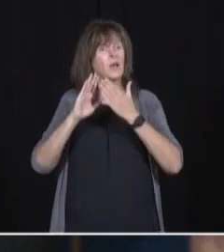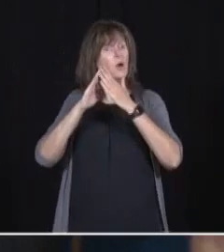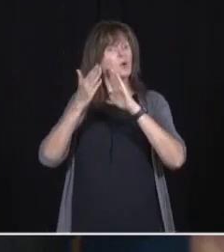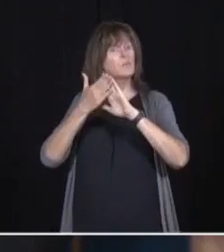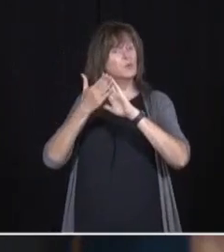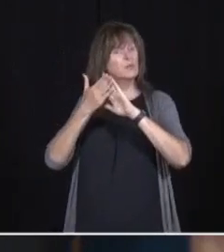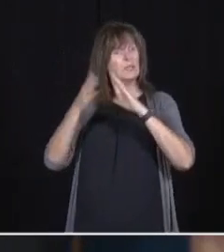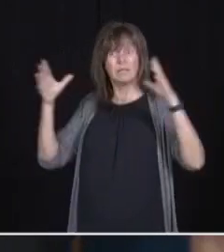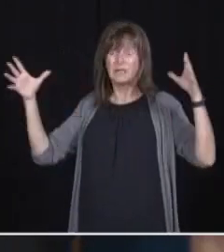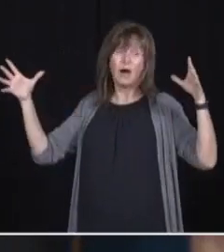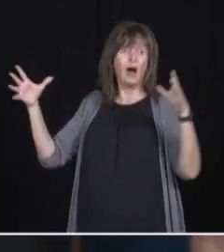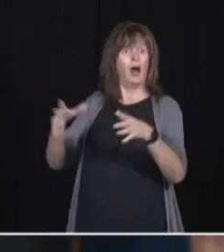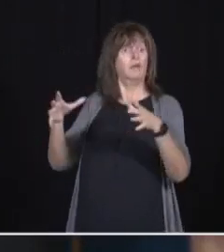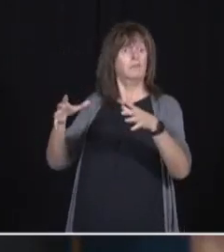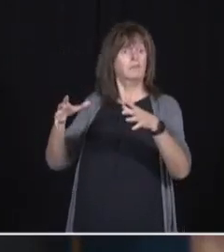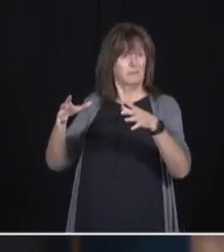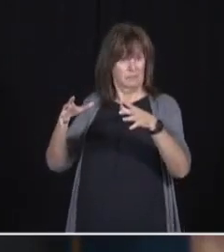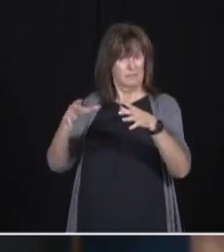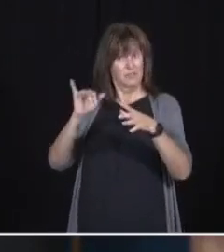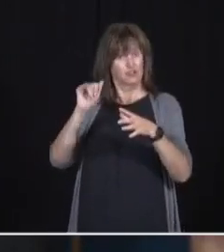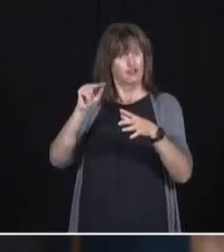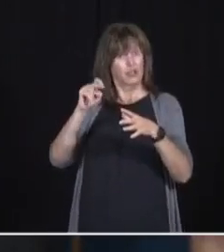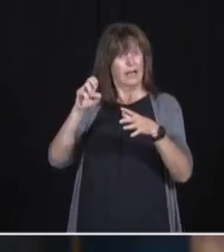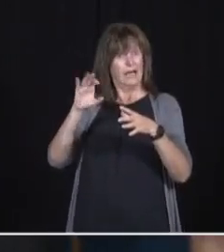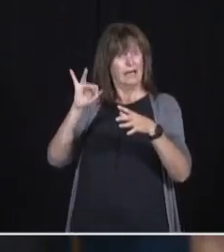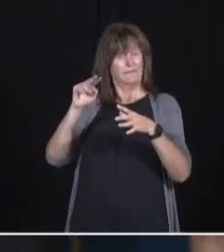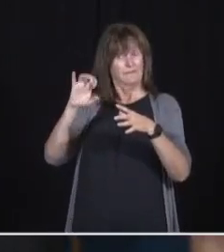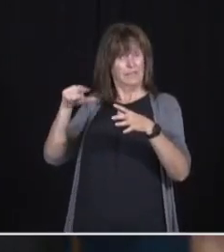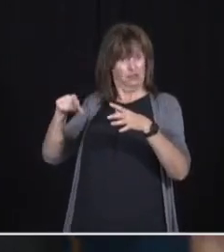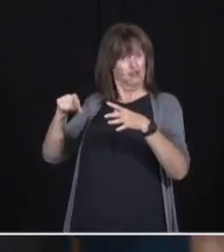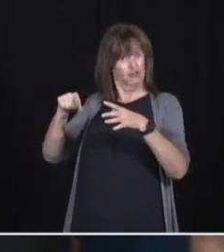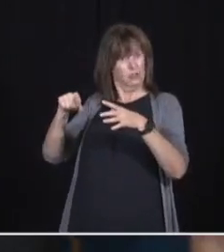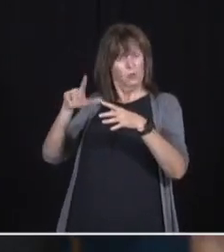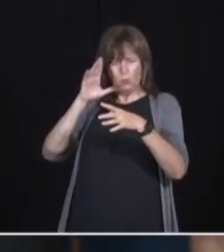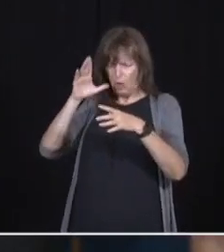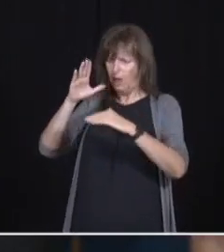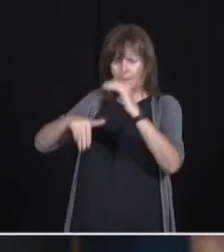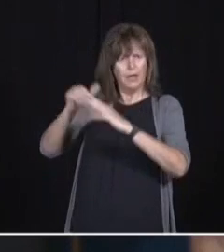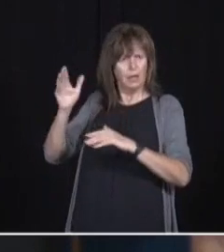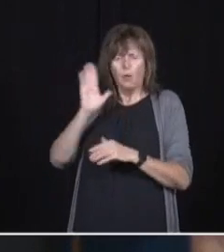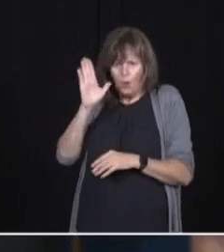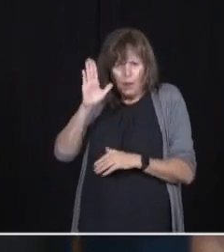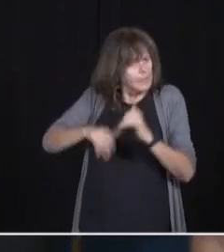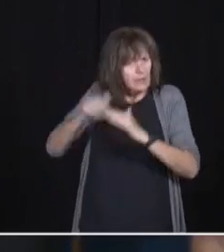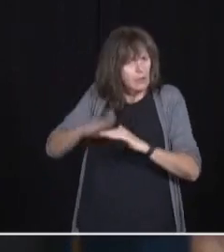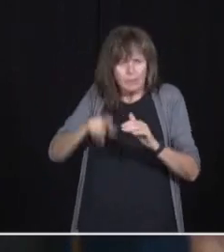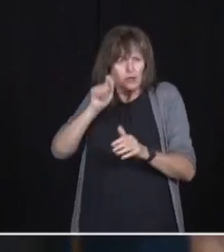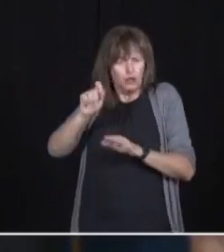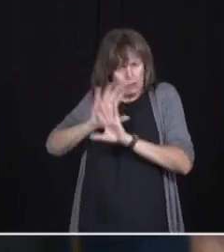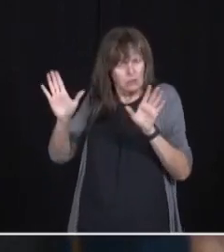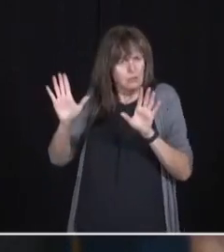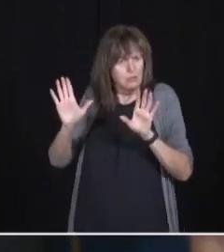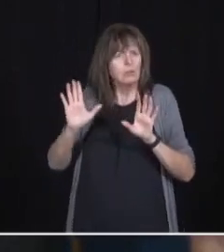transportation mentioned about his hub at Jane and Finch, we are building it. We are building it as sure as I am talking to